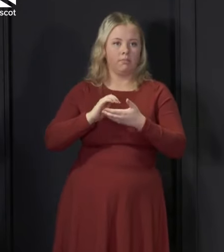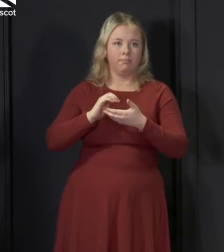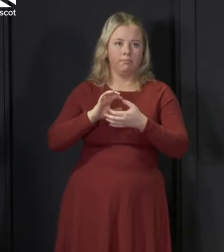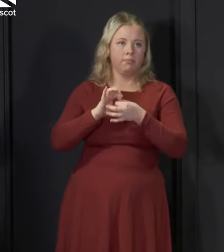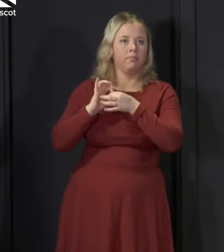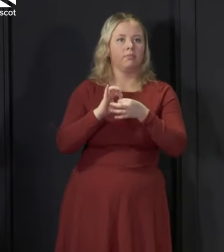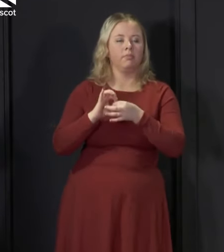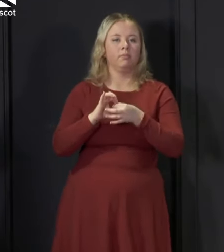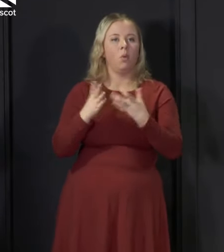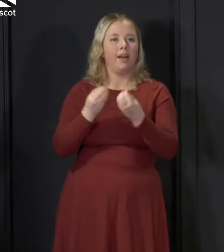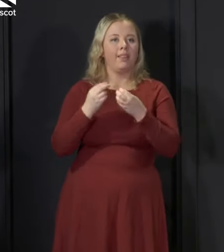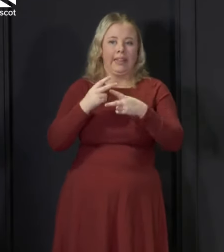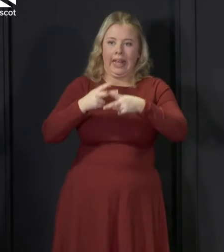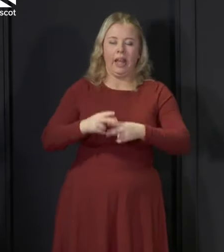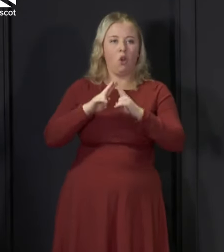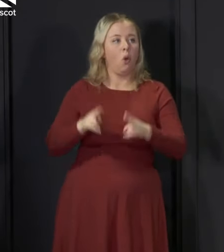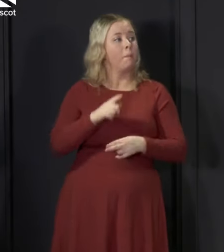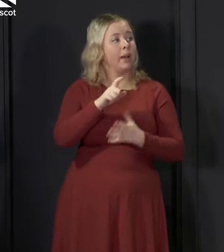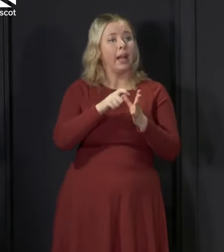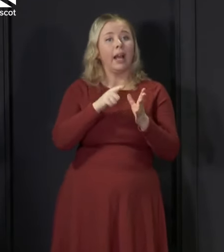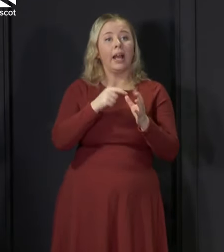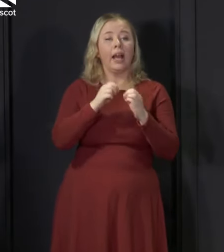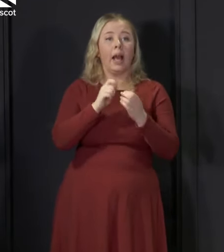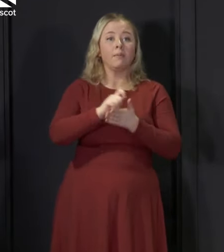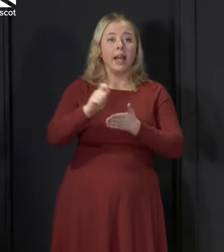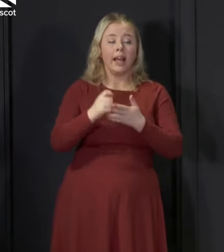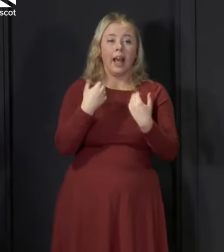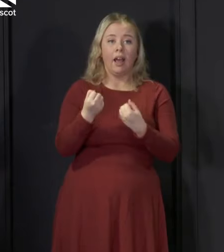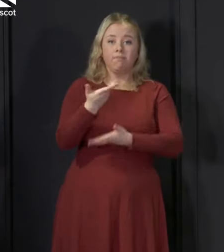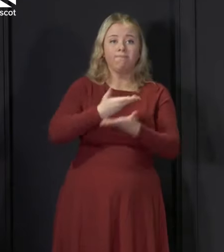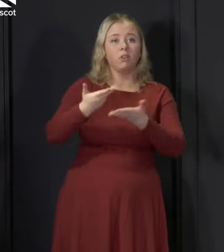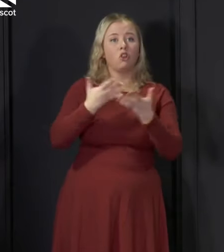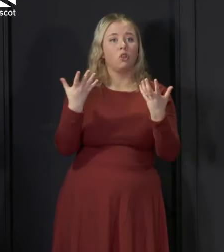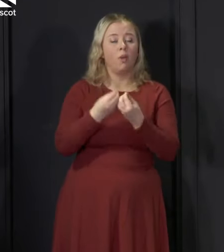Secretary has regular discussions with Scottish Care, which the umbrella organisation that